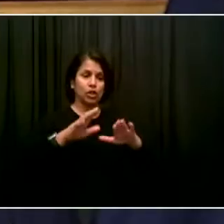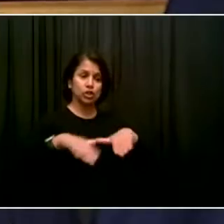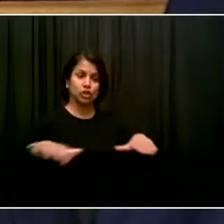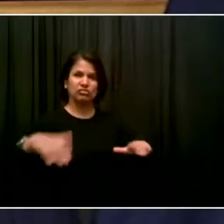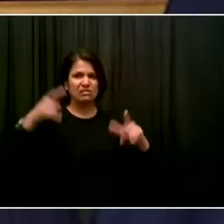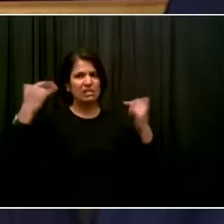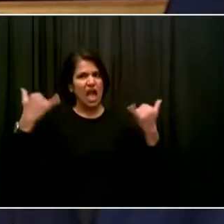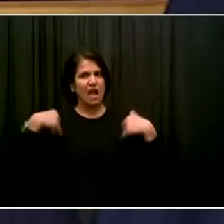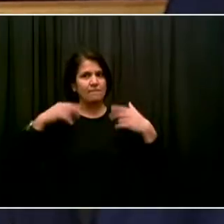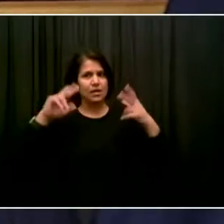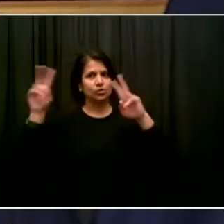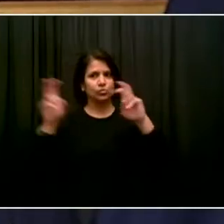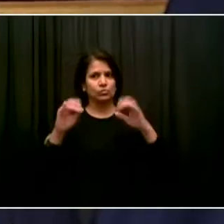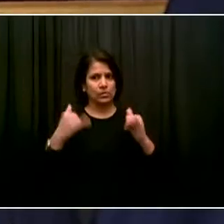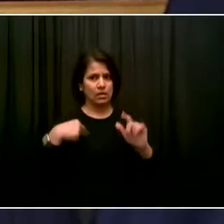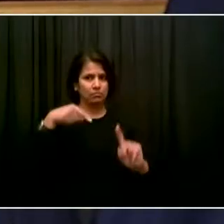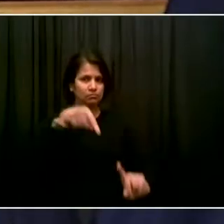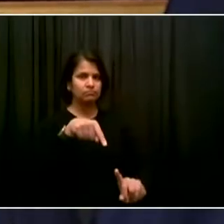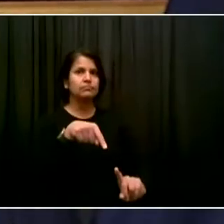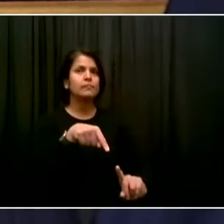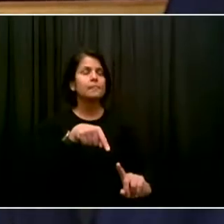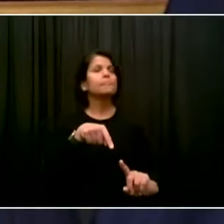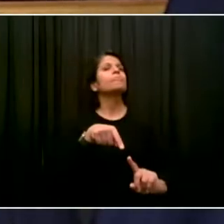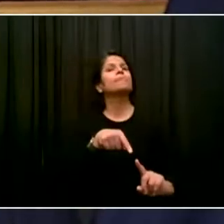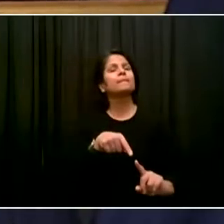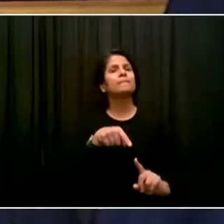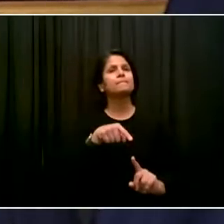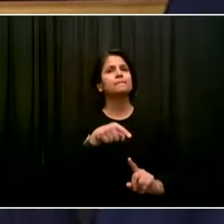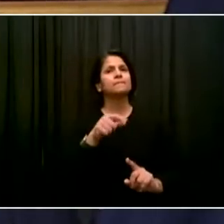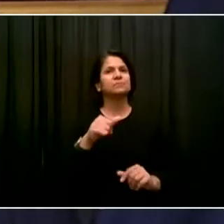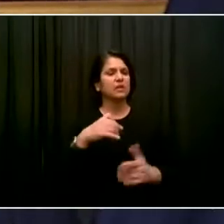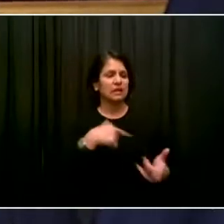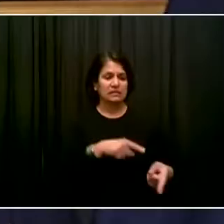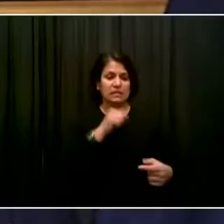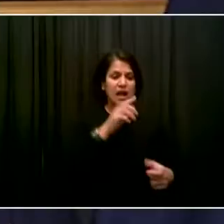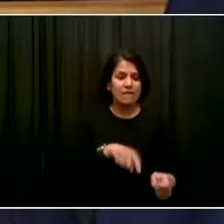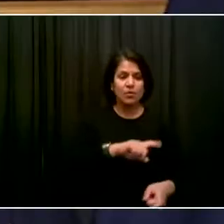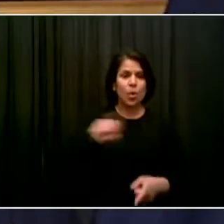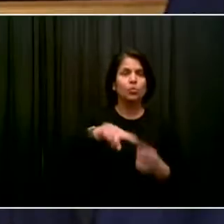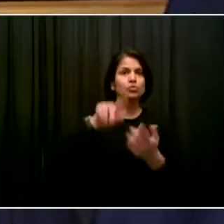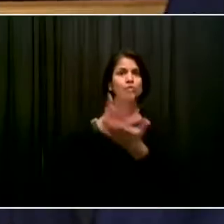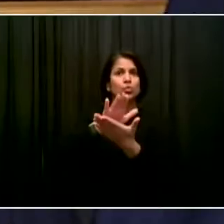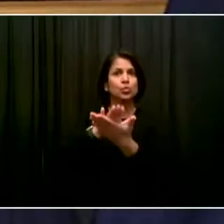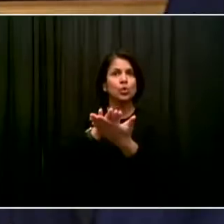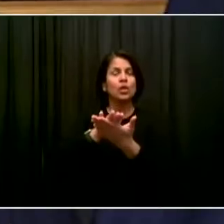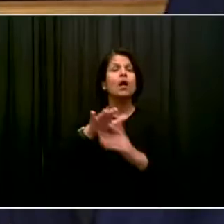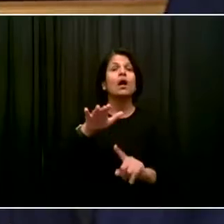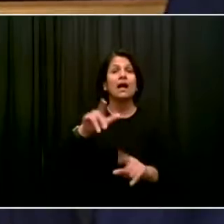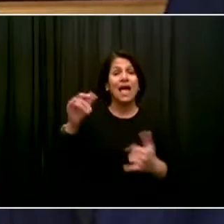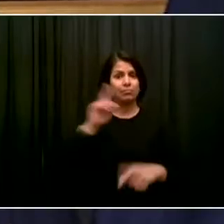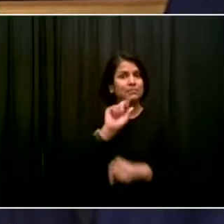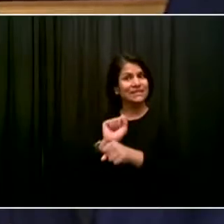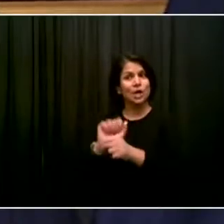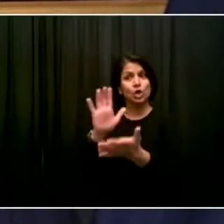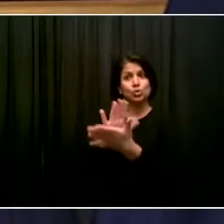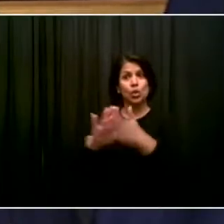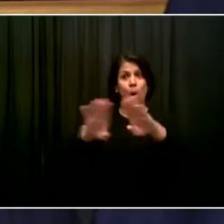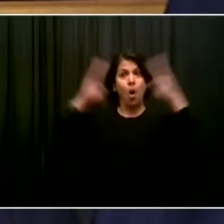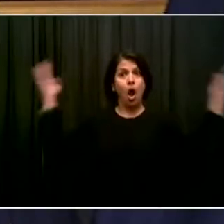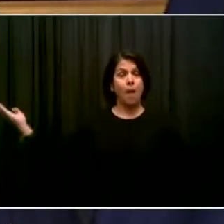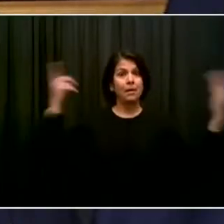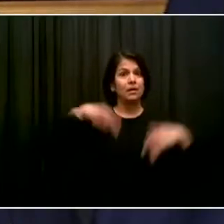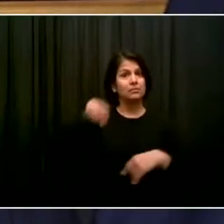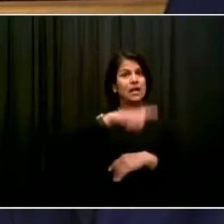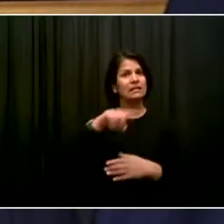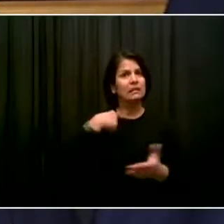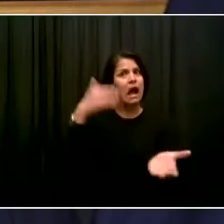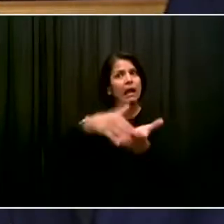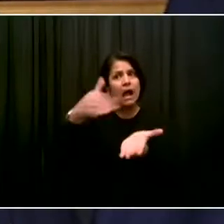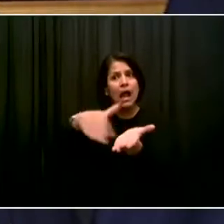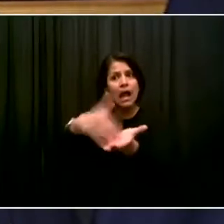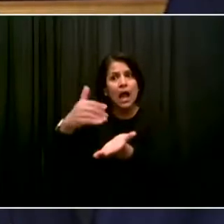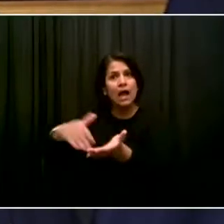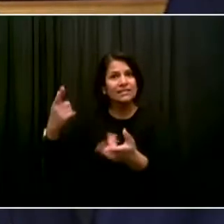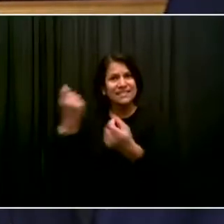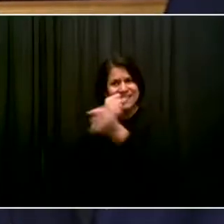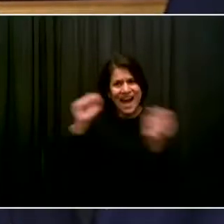OTHERS WHO LOOK AT EXPLORING.